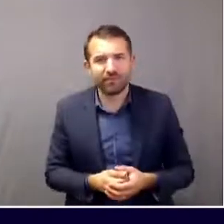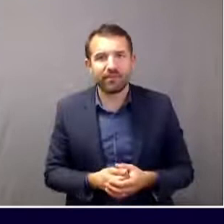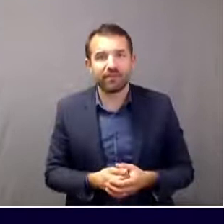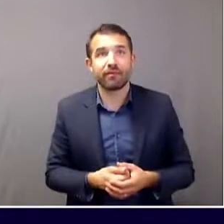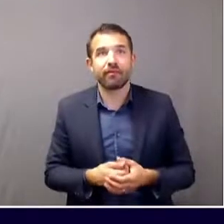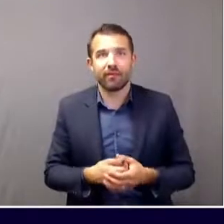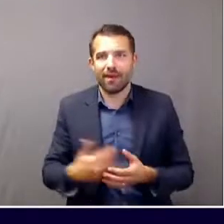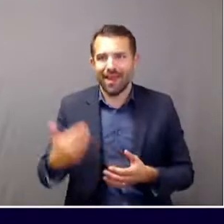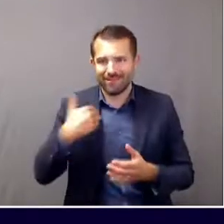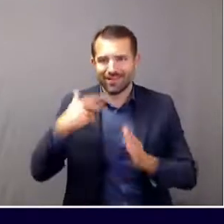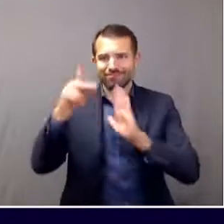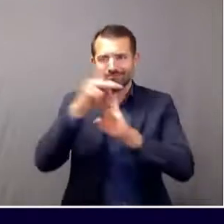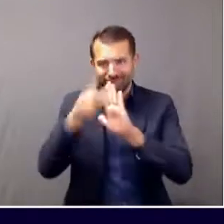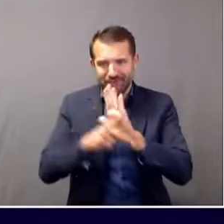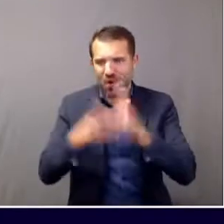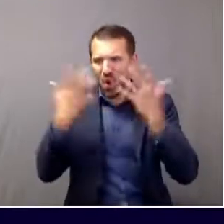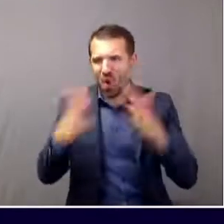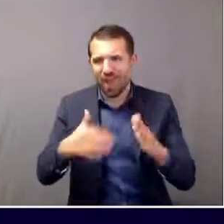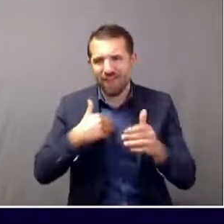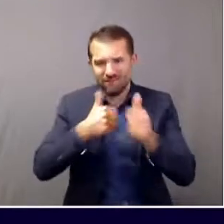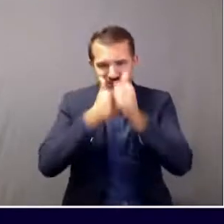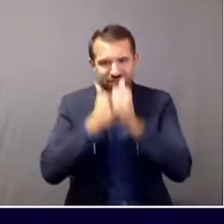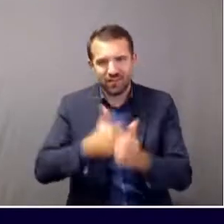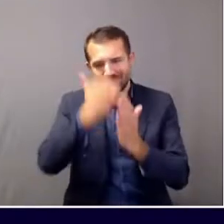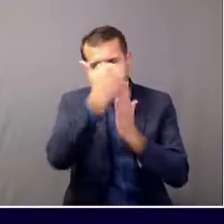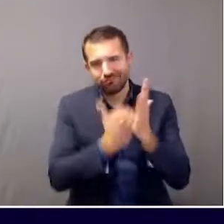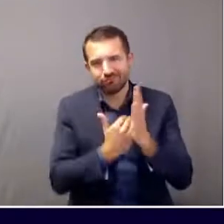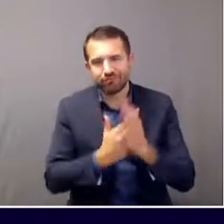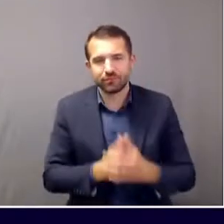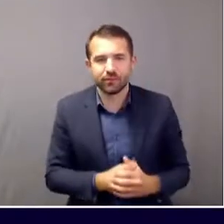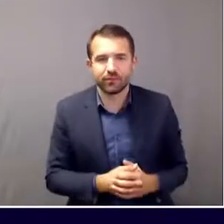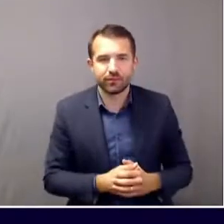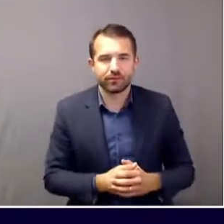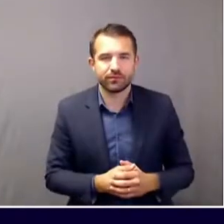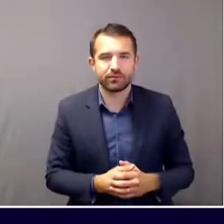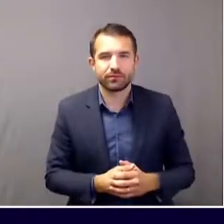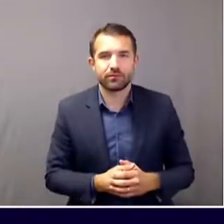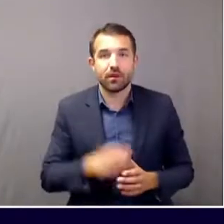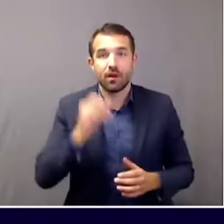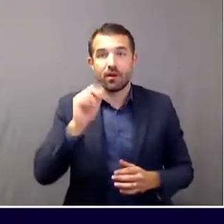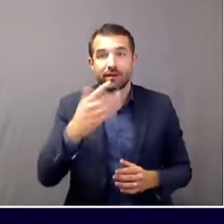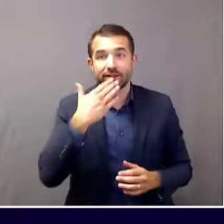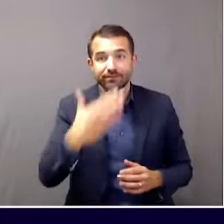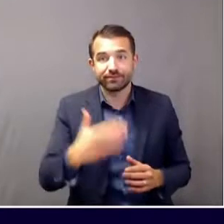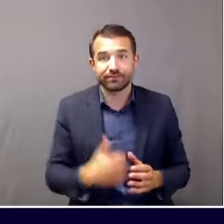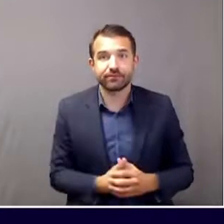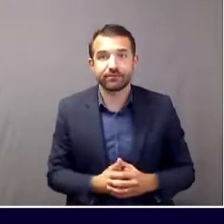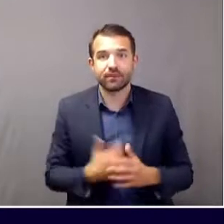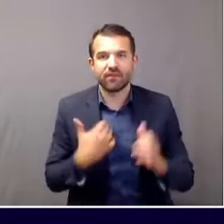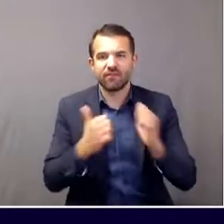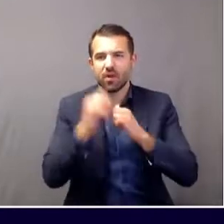thanks and following up on something else to talk talking